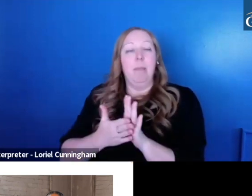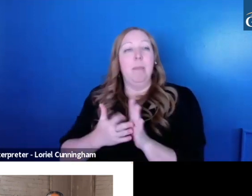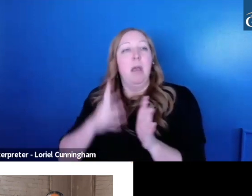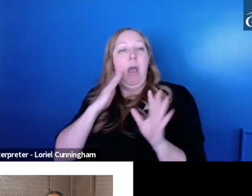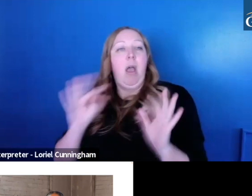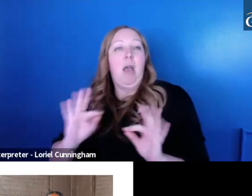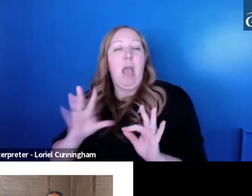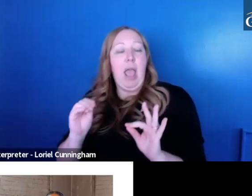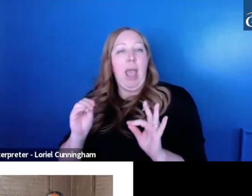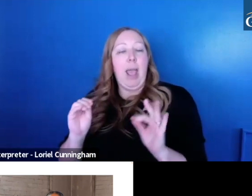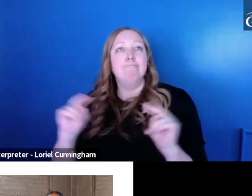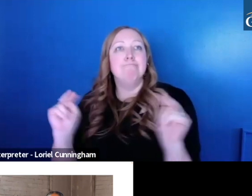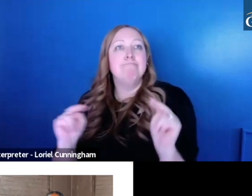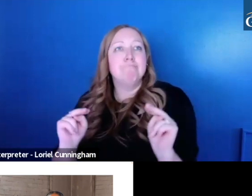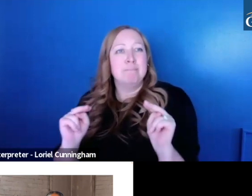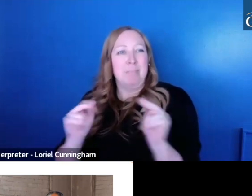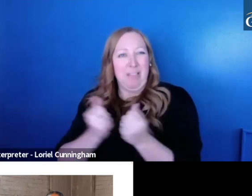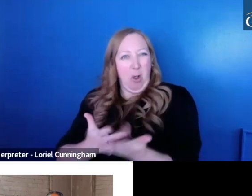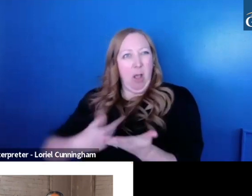discernible. For us, we can ask ourselves, what happens